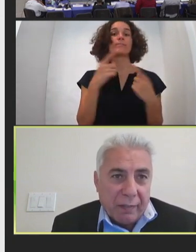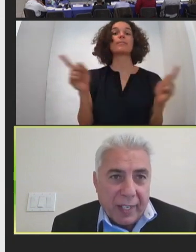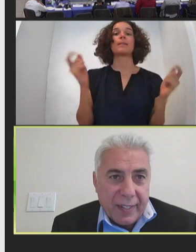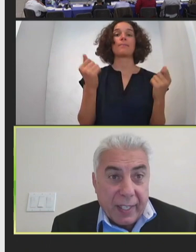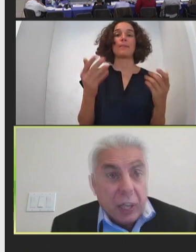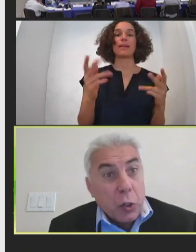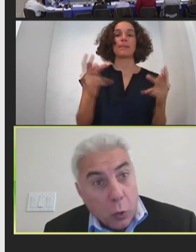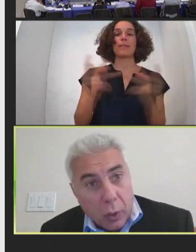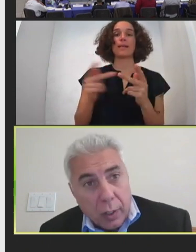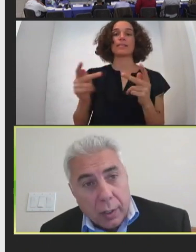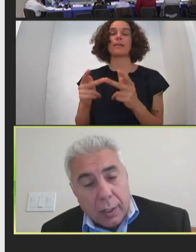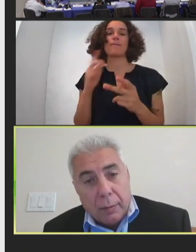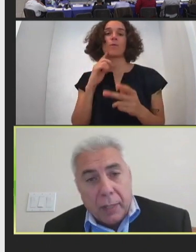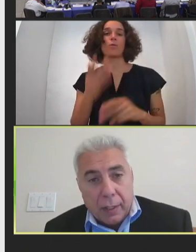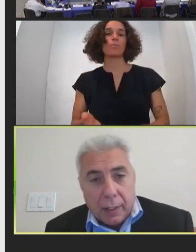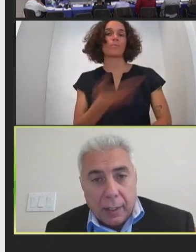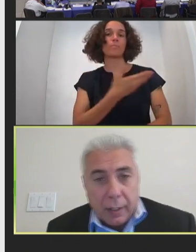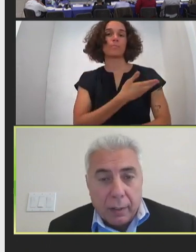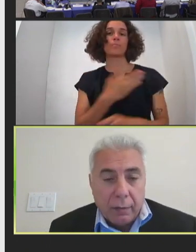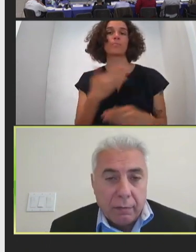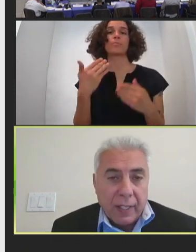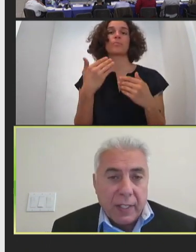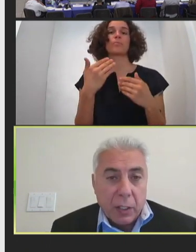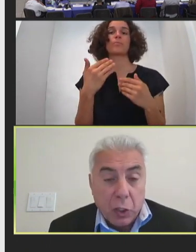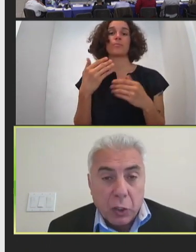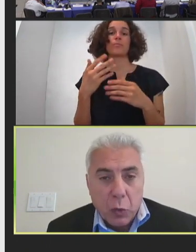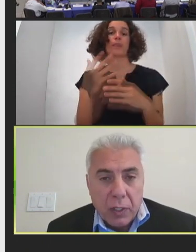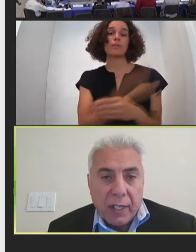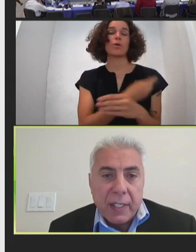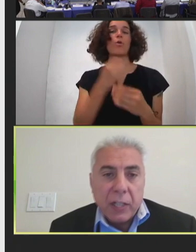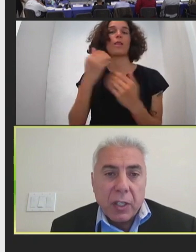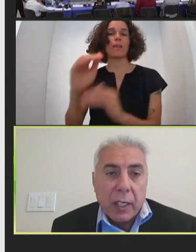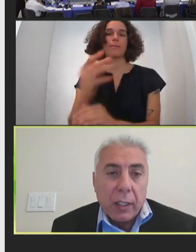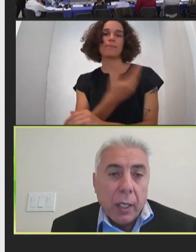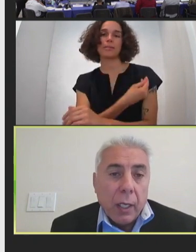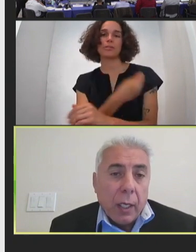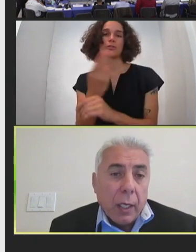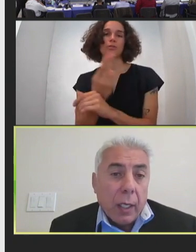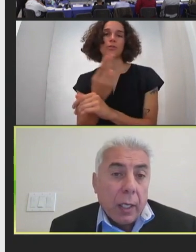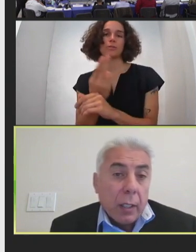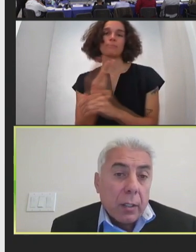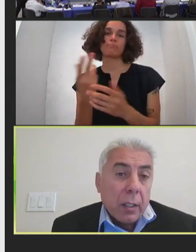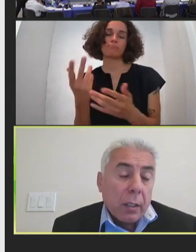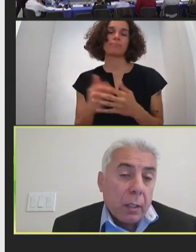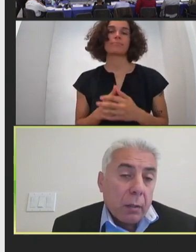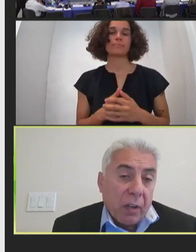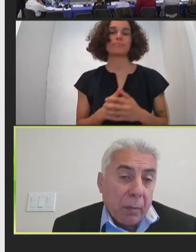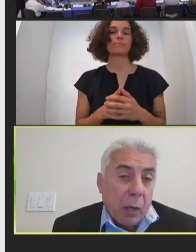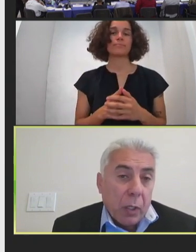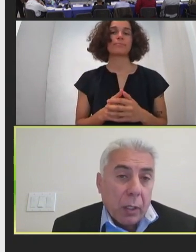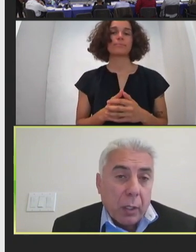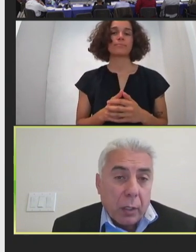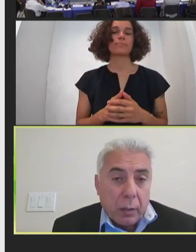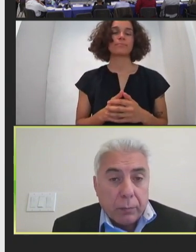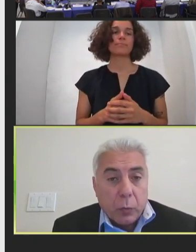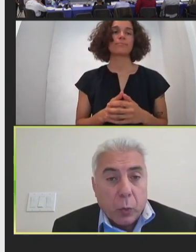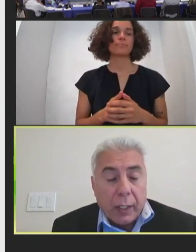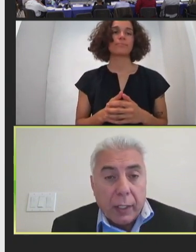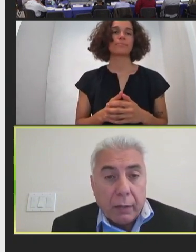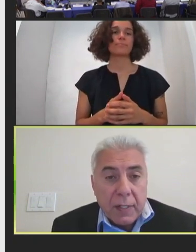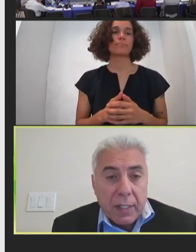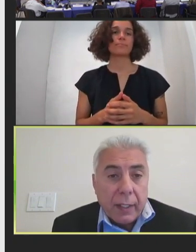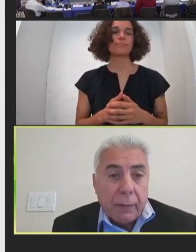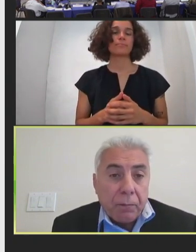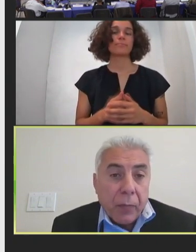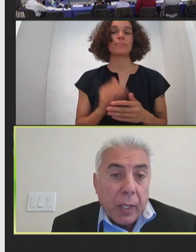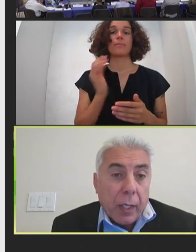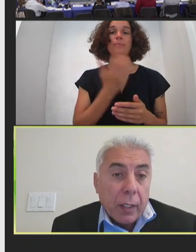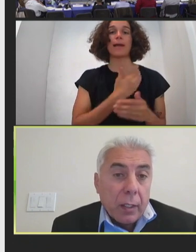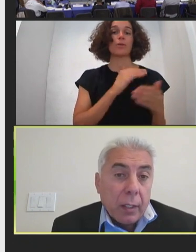vaccination or limit vaccination, reduce the vaccination rate. From our qualitative study,